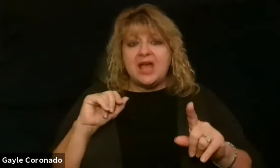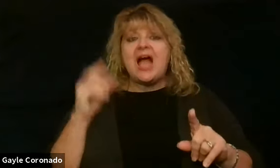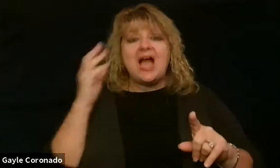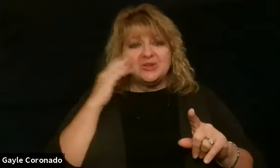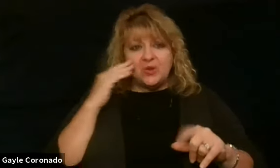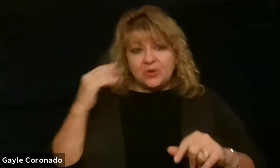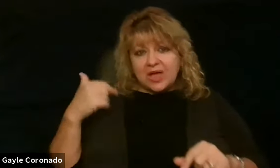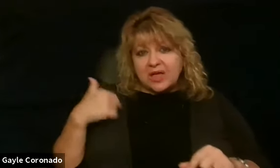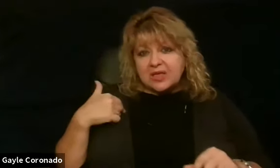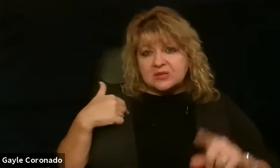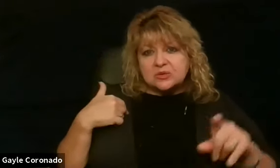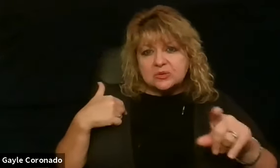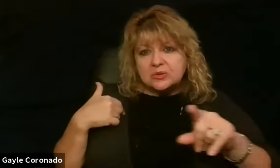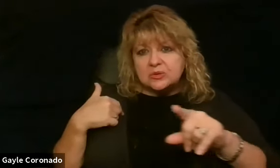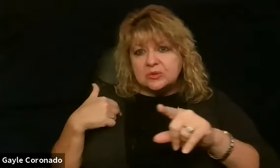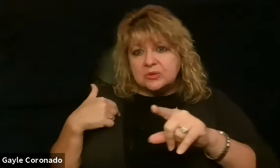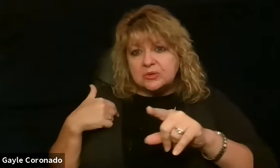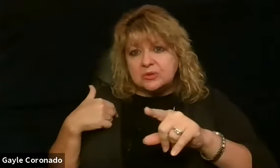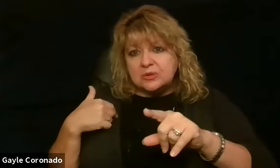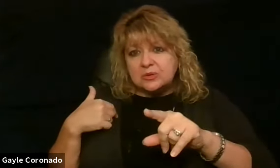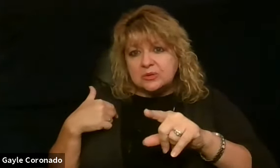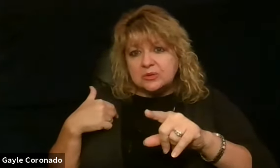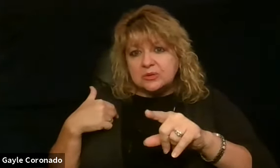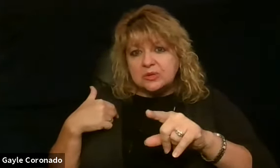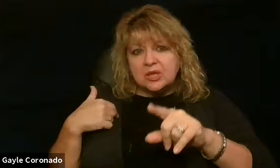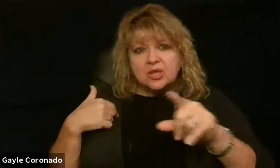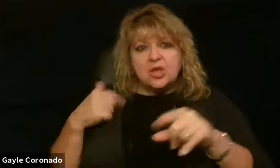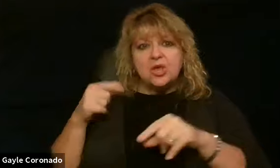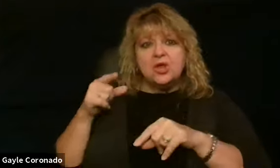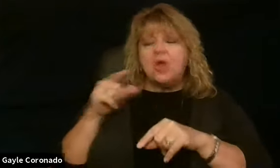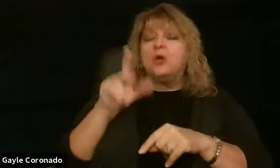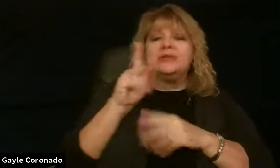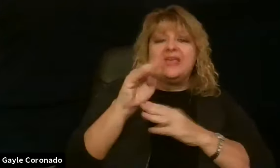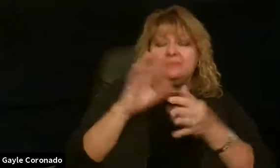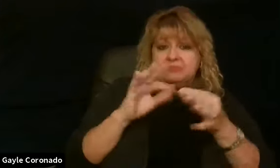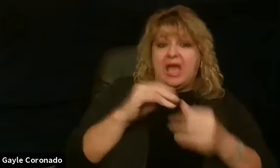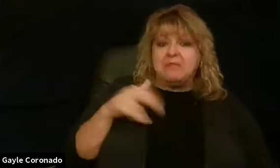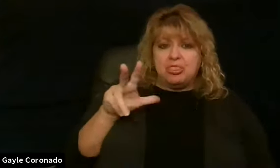Not you have, you probably have like the world record that I'm not gonna lie.